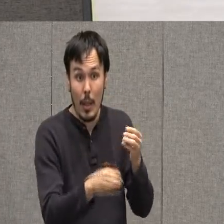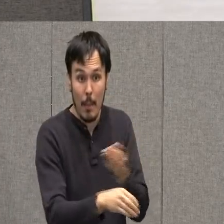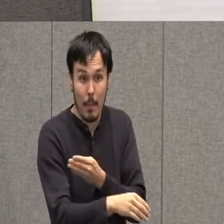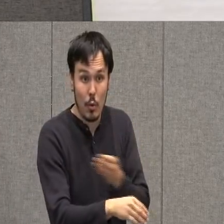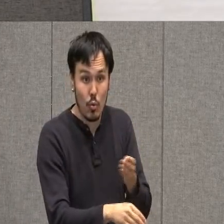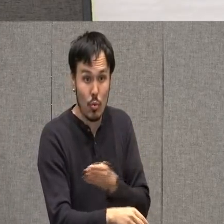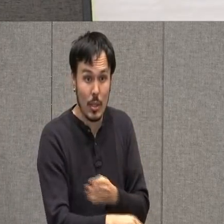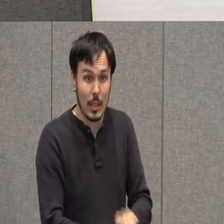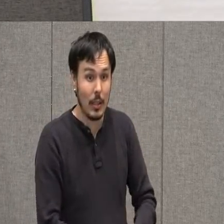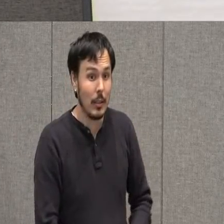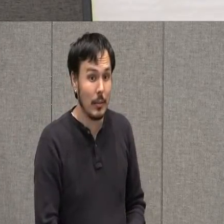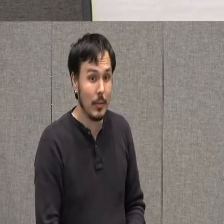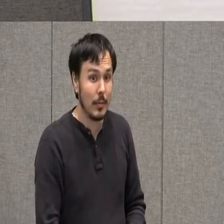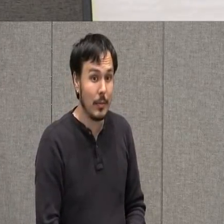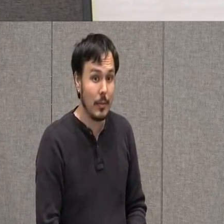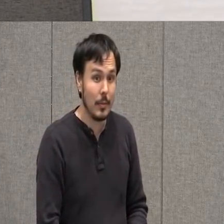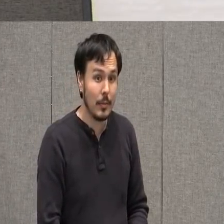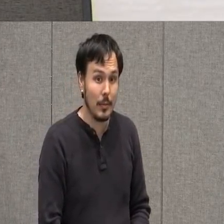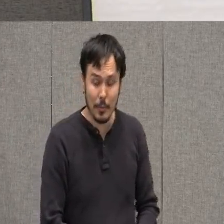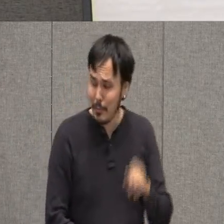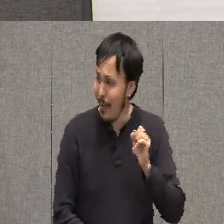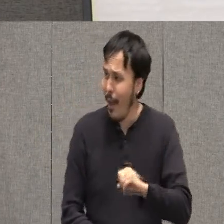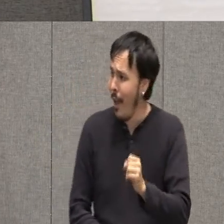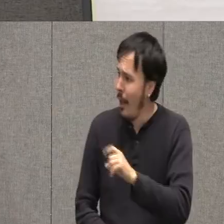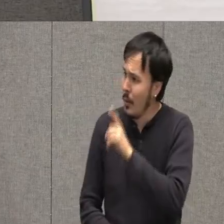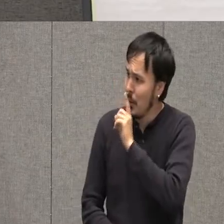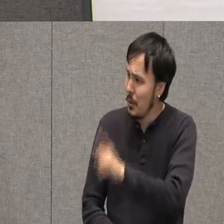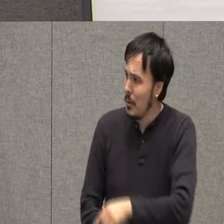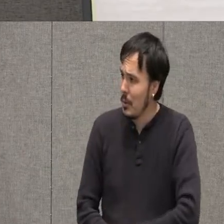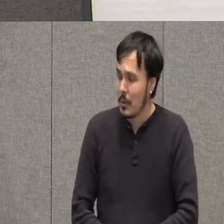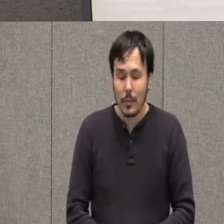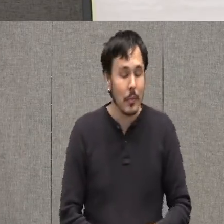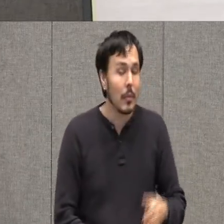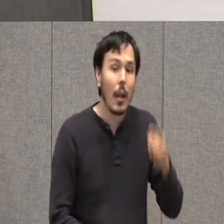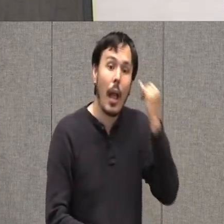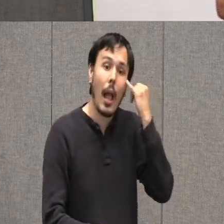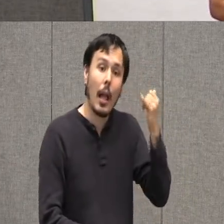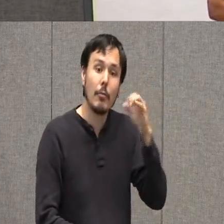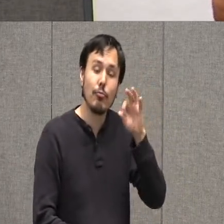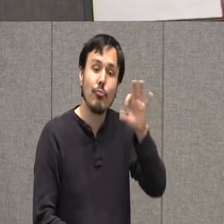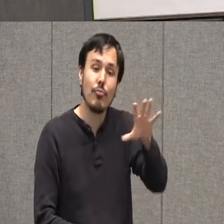How about this, artists, I have an idea. Let's try something different.